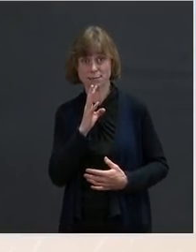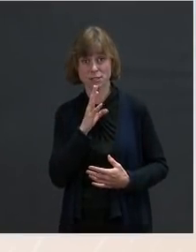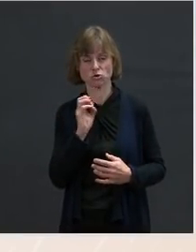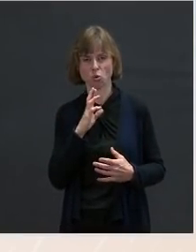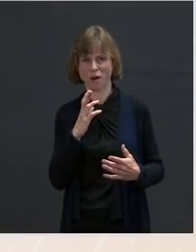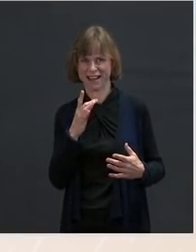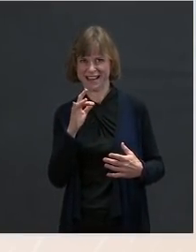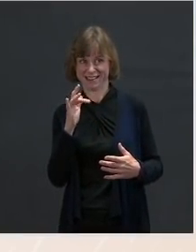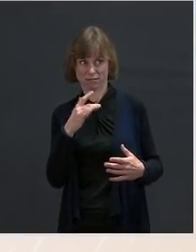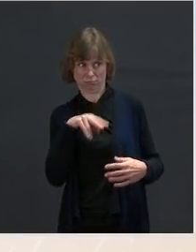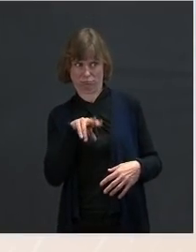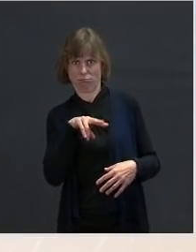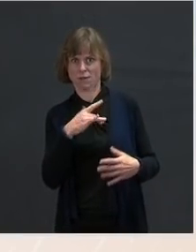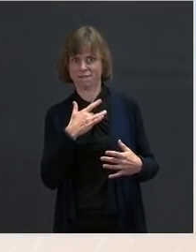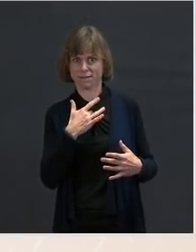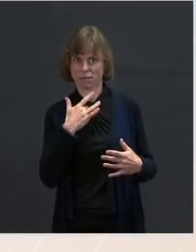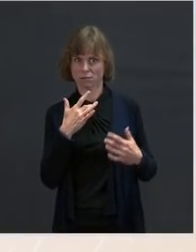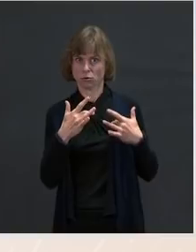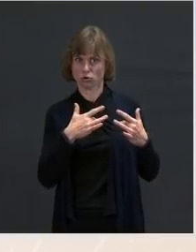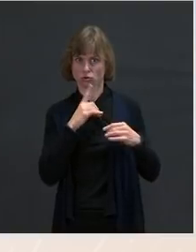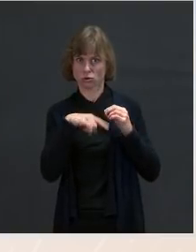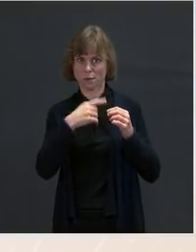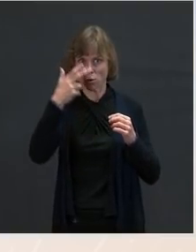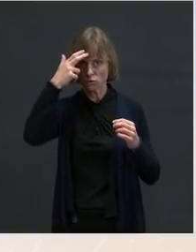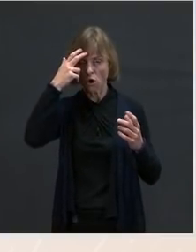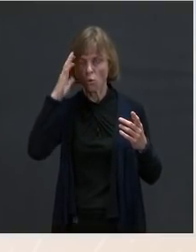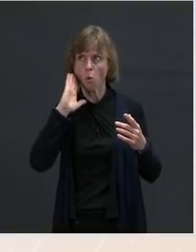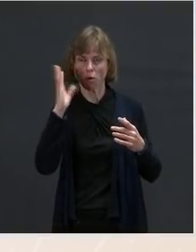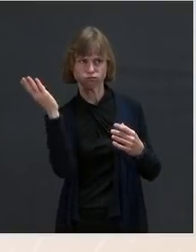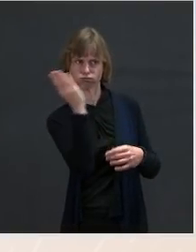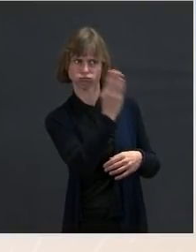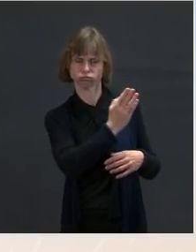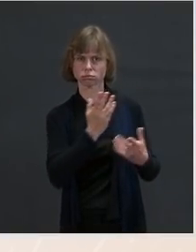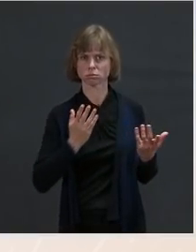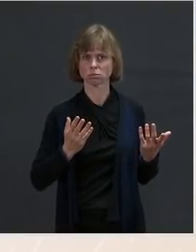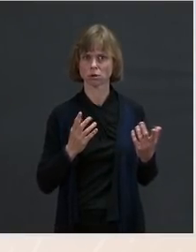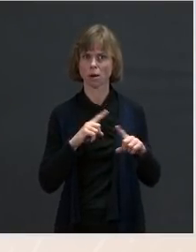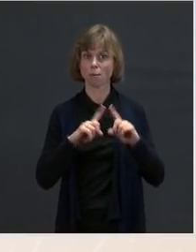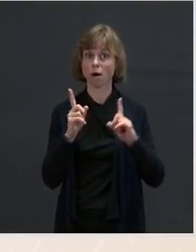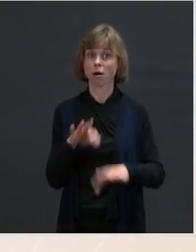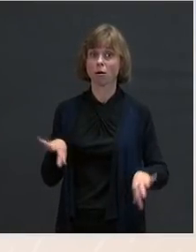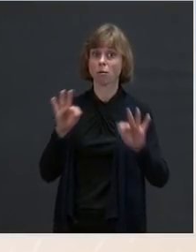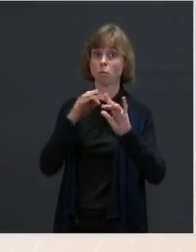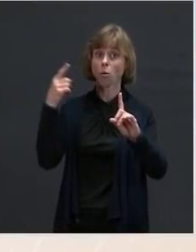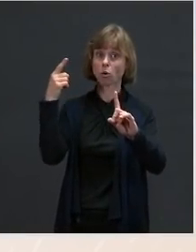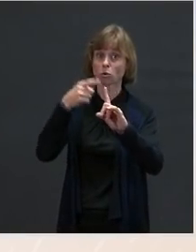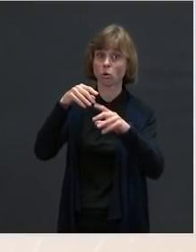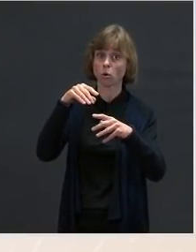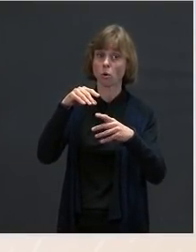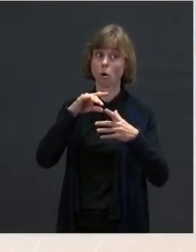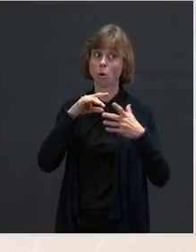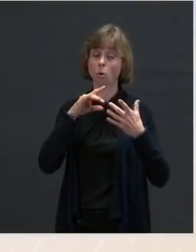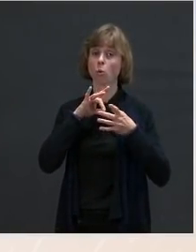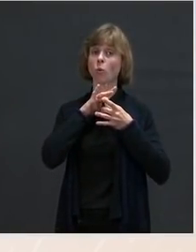At the same time, there's an important role we can play in relationship -- as it relates to the threats